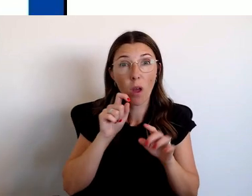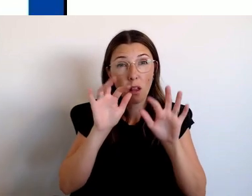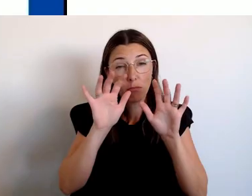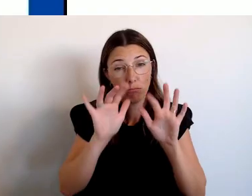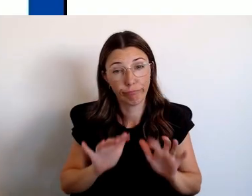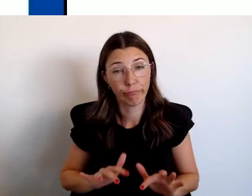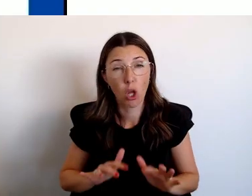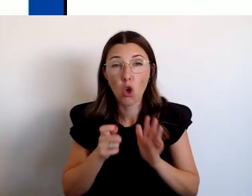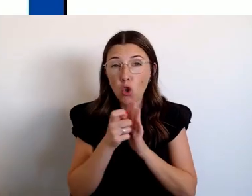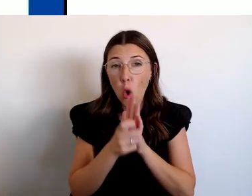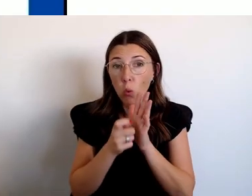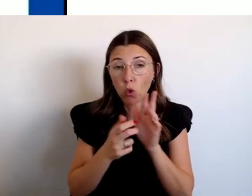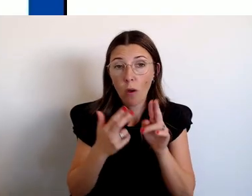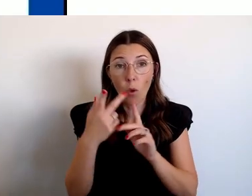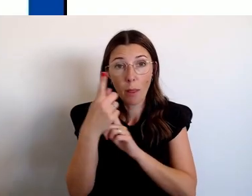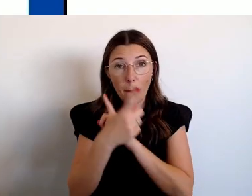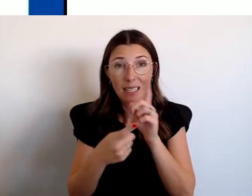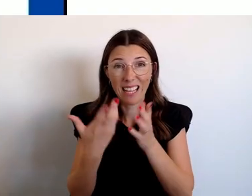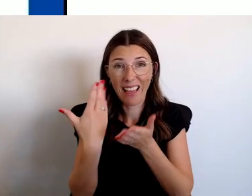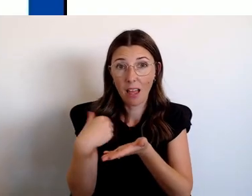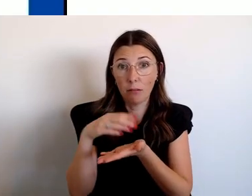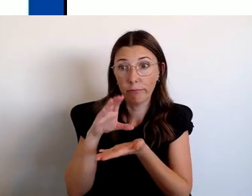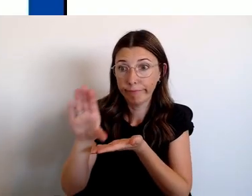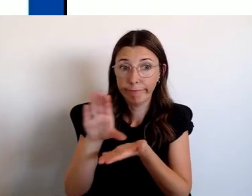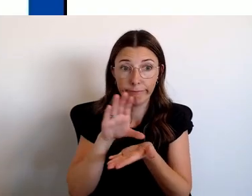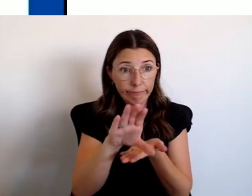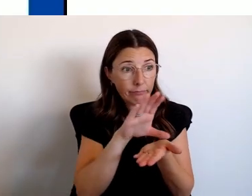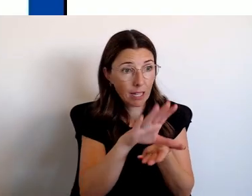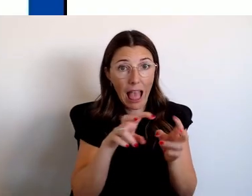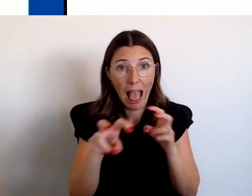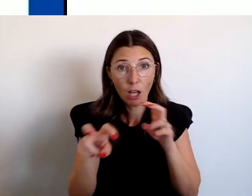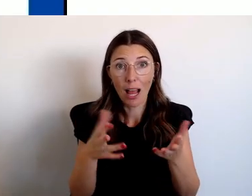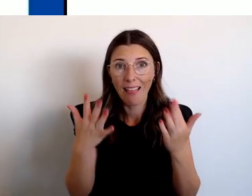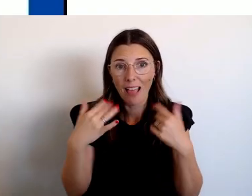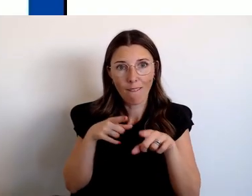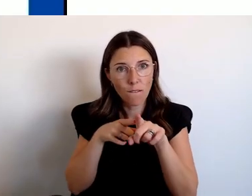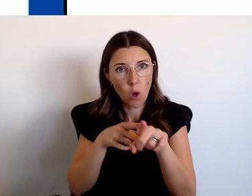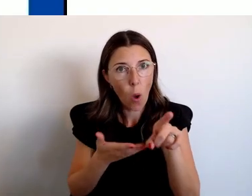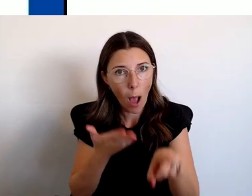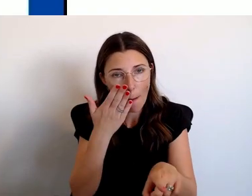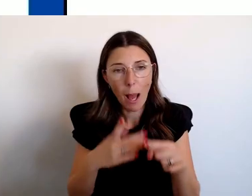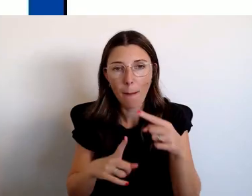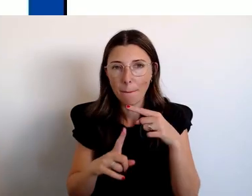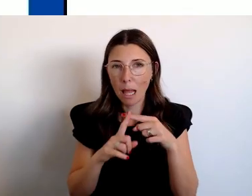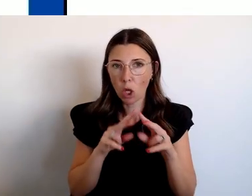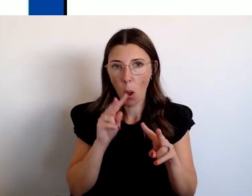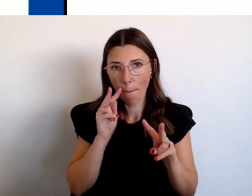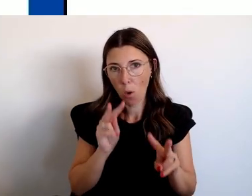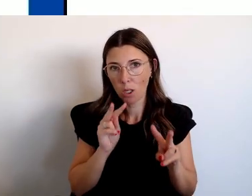the meeting, assigns actions, follows upon those actions, and actually monitors your progress against the agenda.